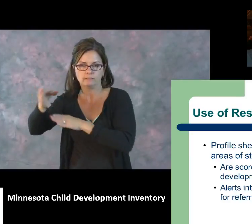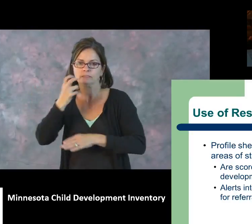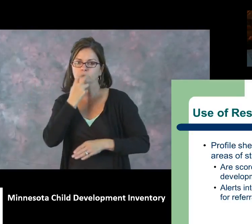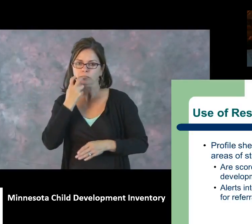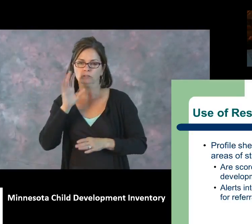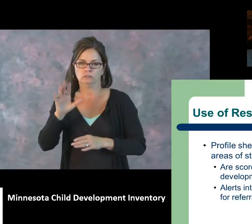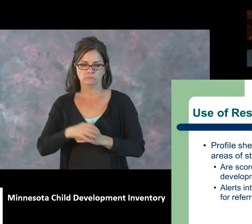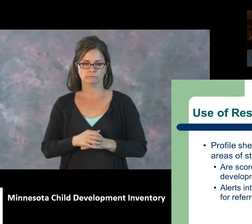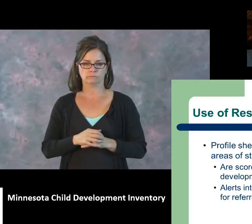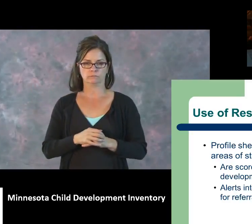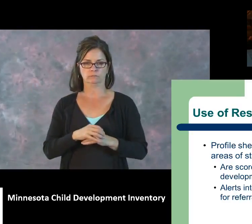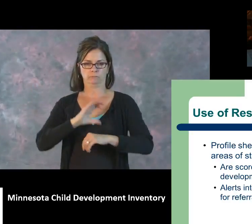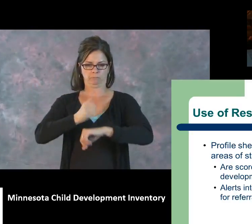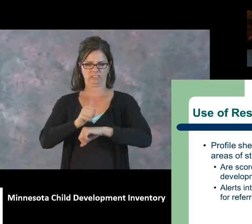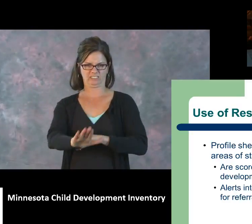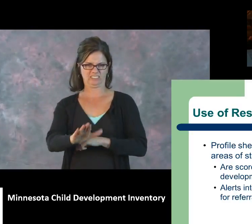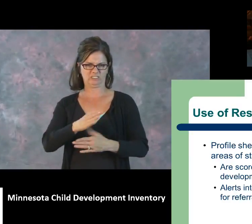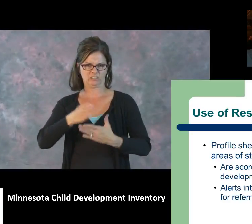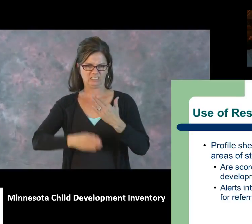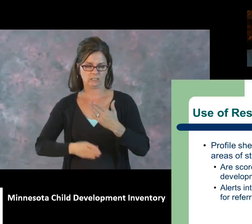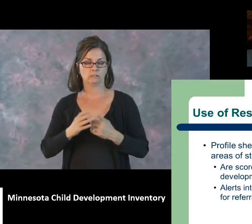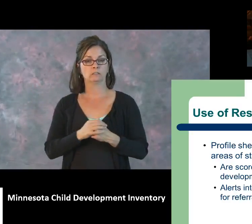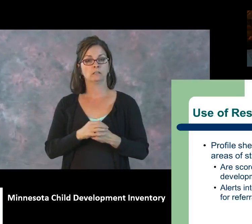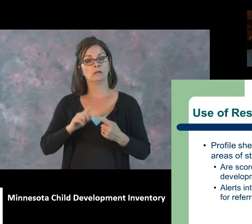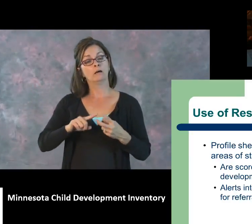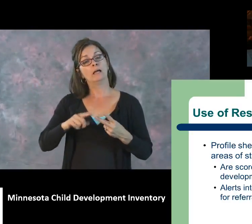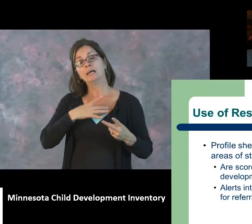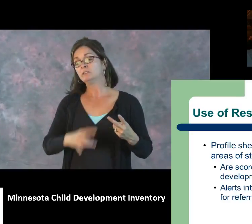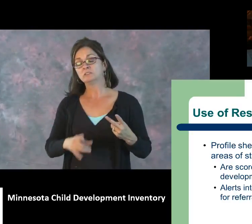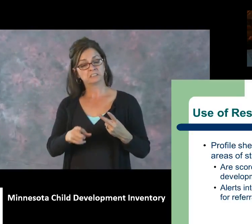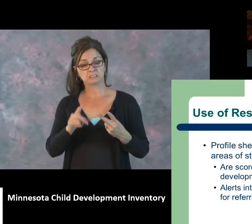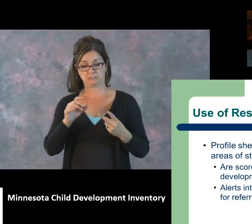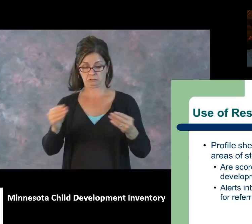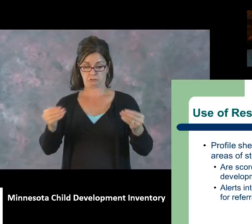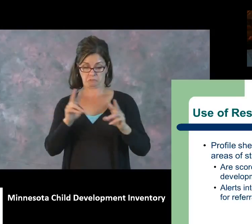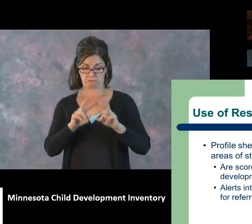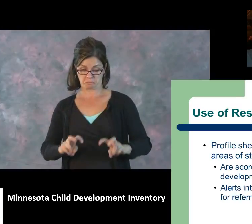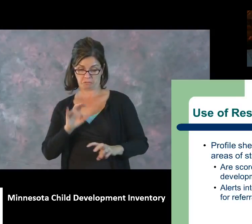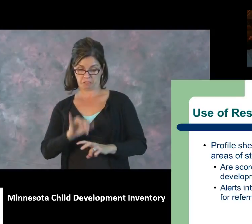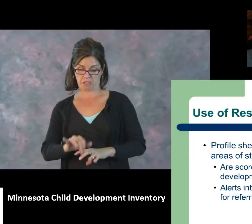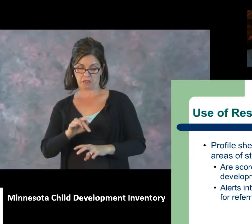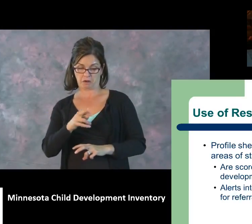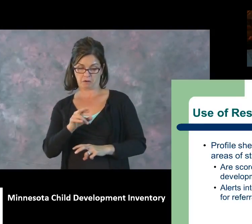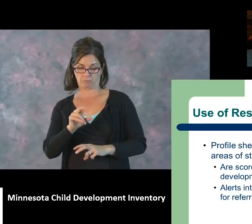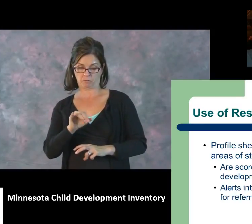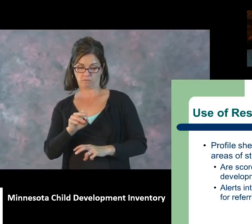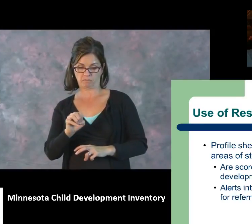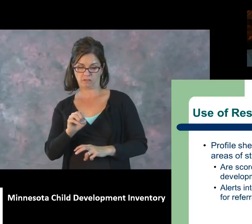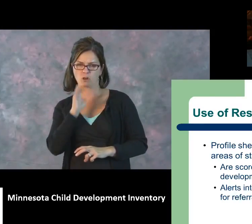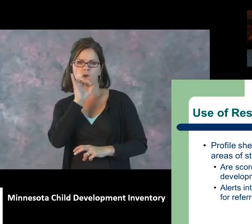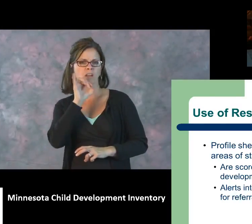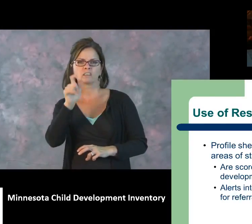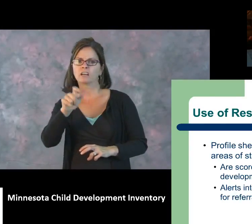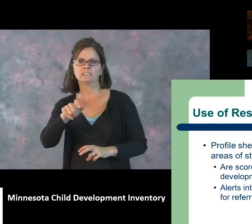On the other hand, there didn't seem to be at this time, any need to refer to OT or for PT services.